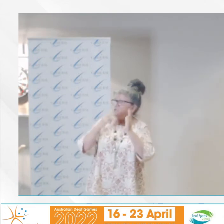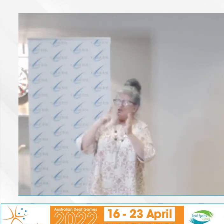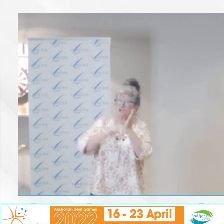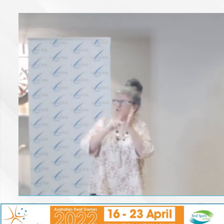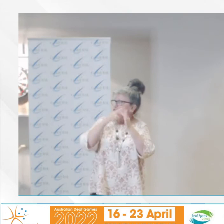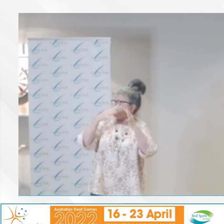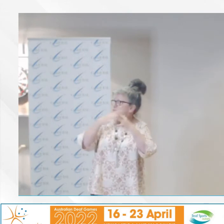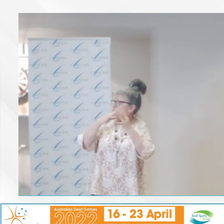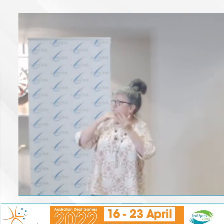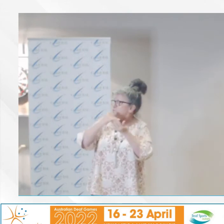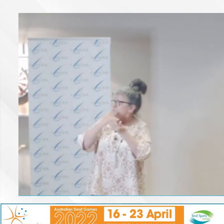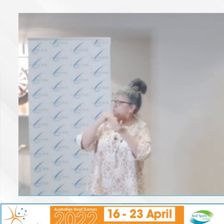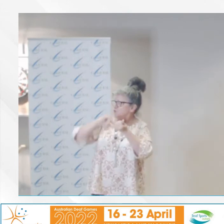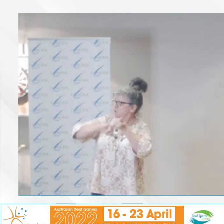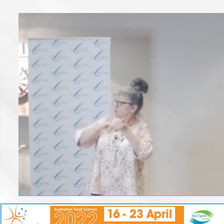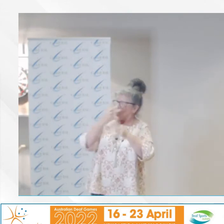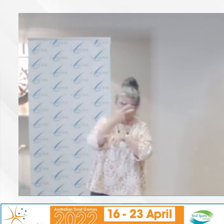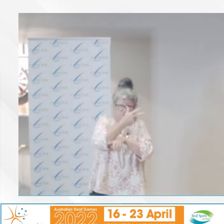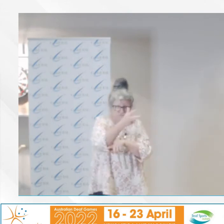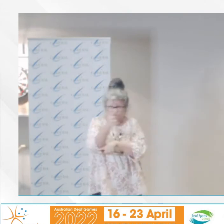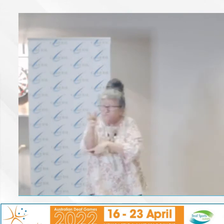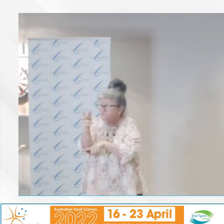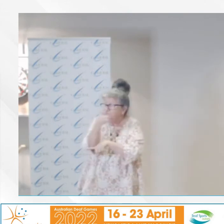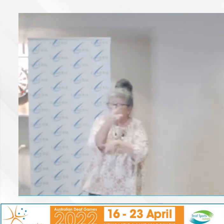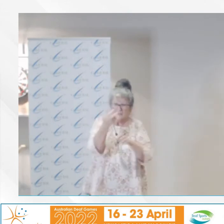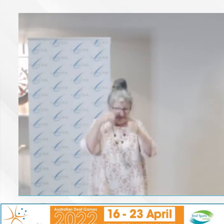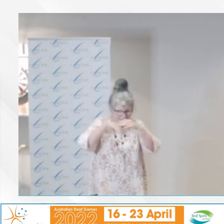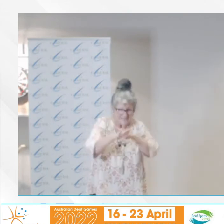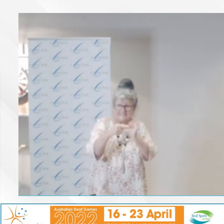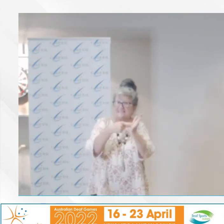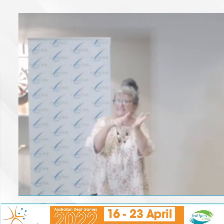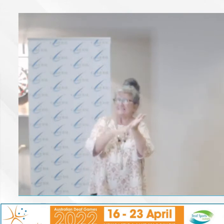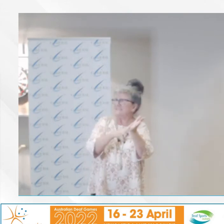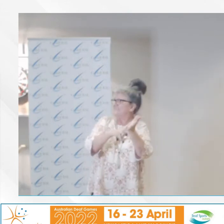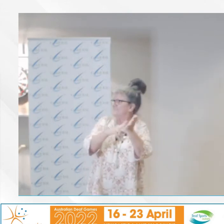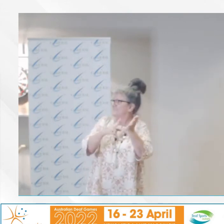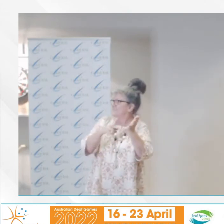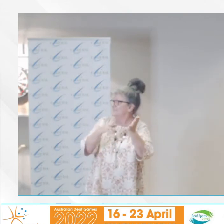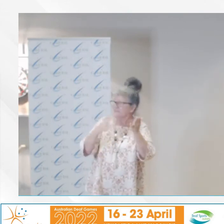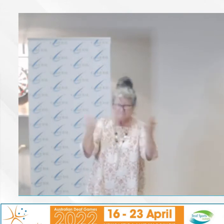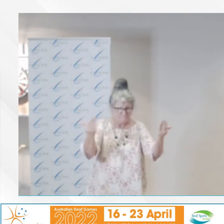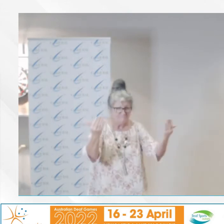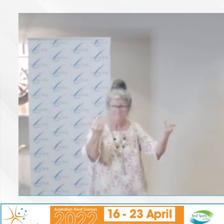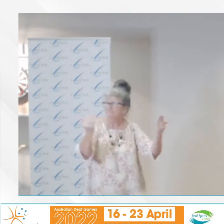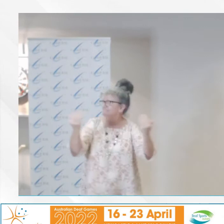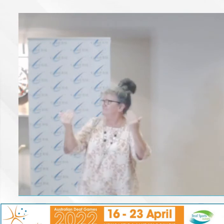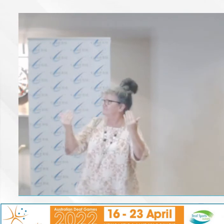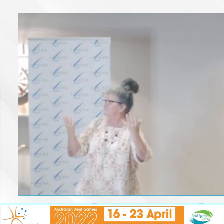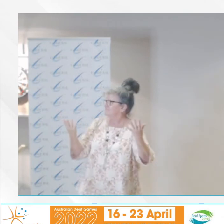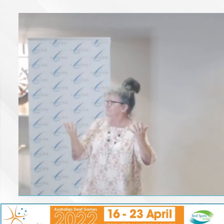nbn news which is quite popular here will they be involved in filming and putting things on tv